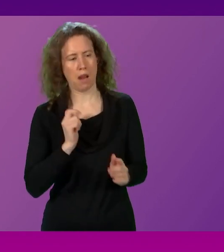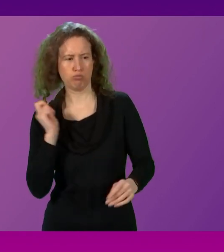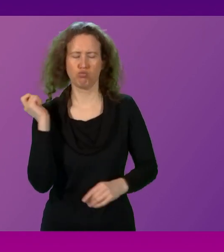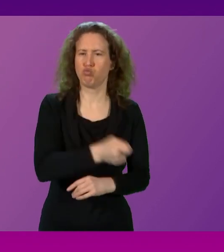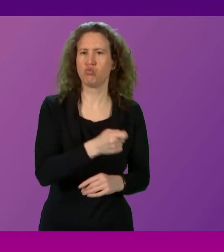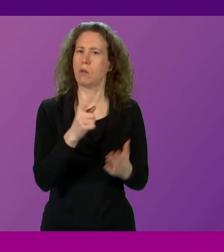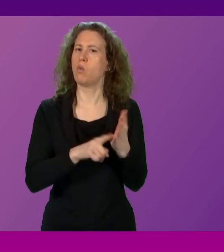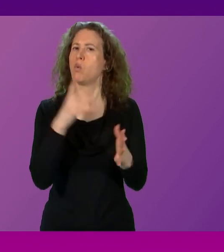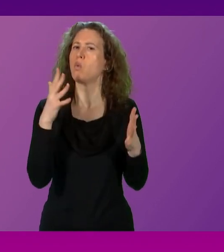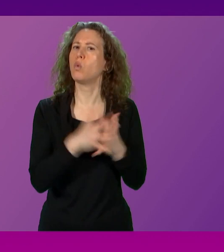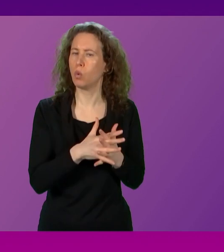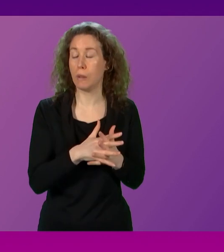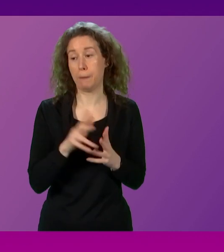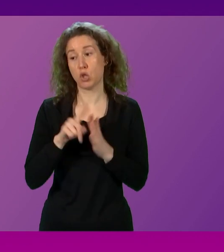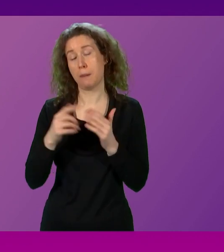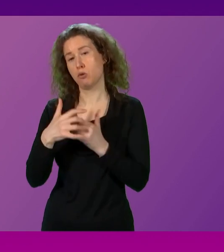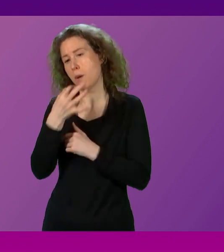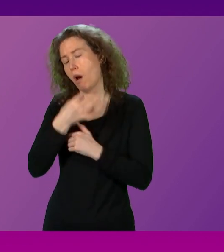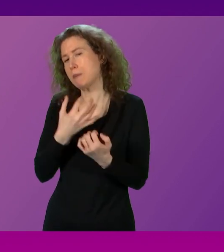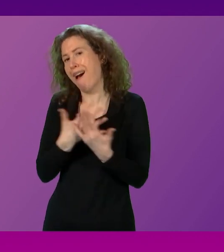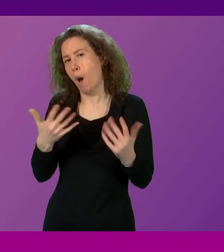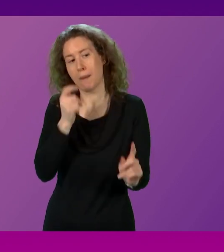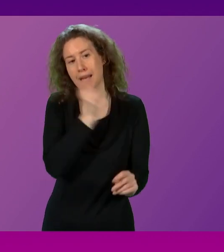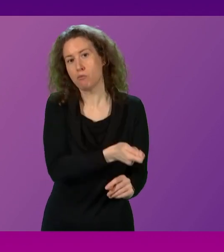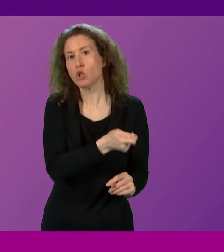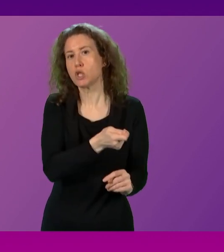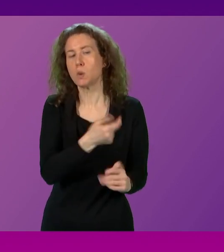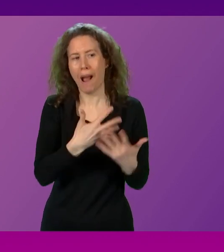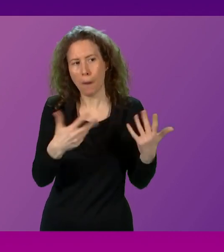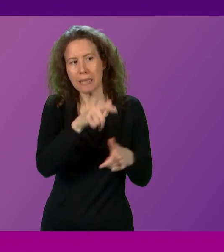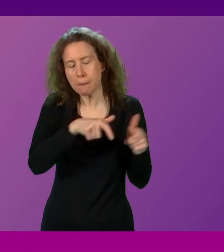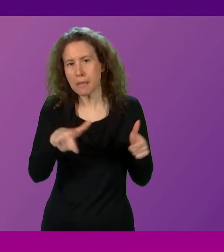Jamie Greene asked me about numbers of prosecutions. As he understands,